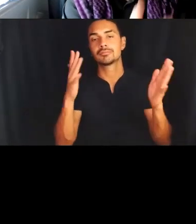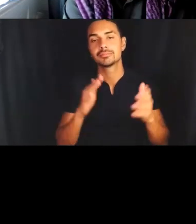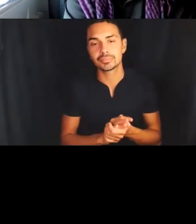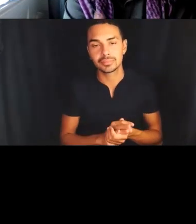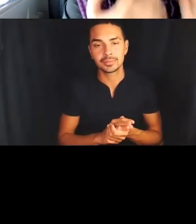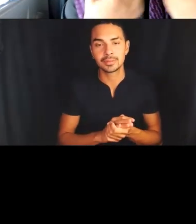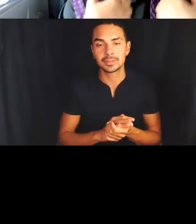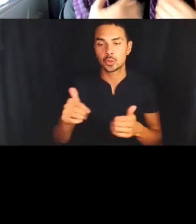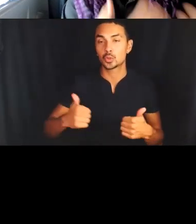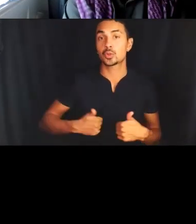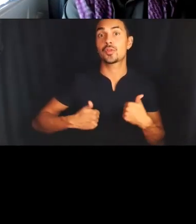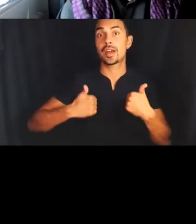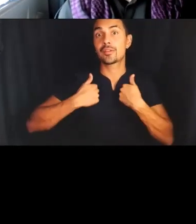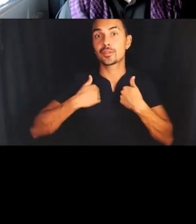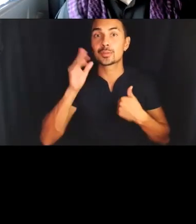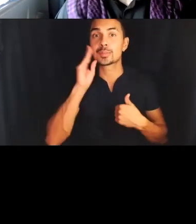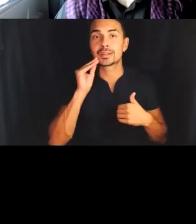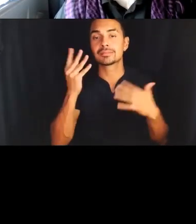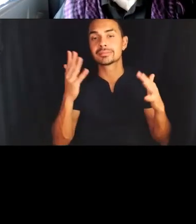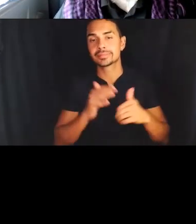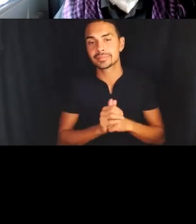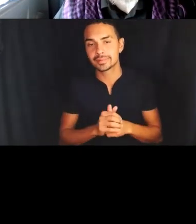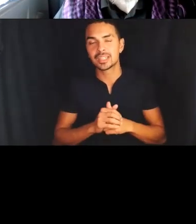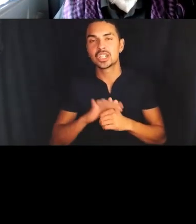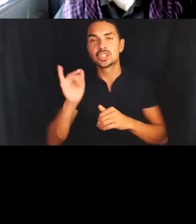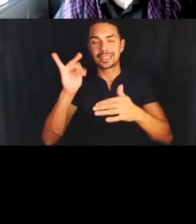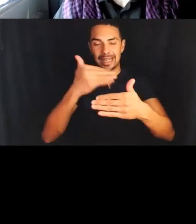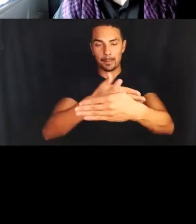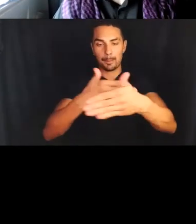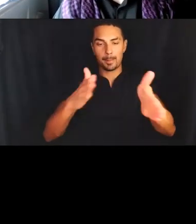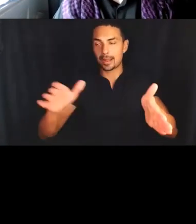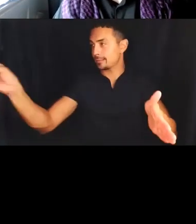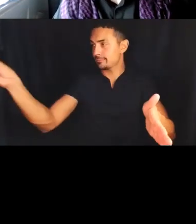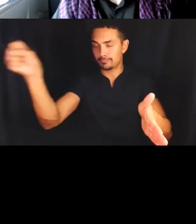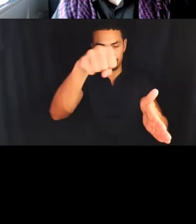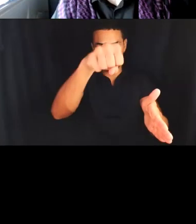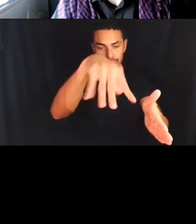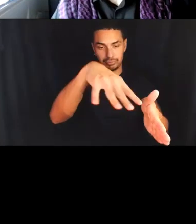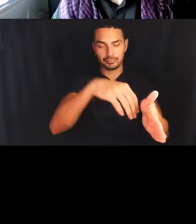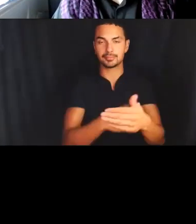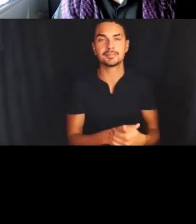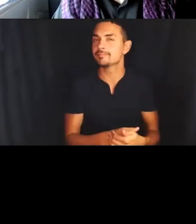So how are we engaging with trans folks and are we compensating them